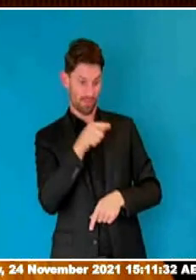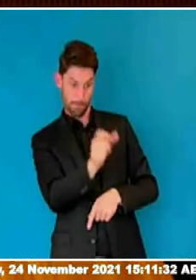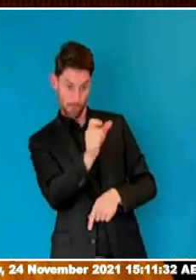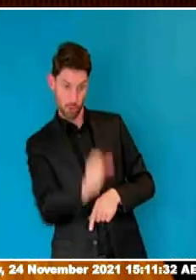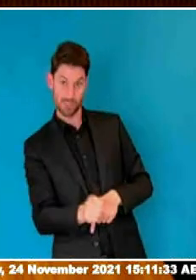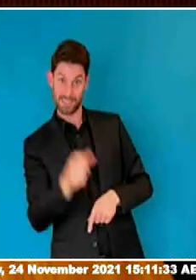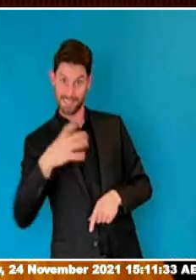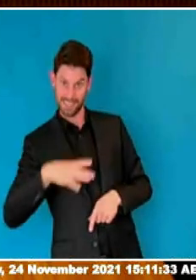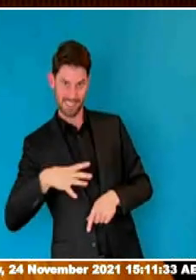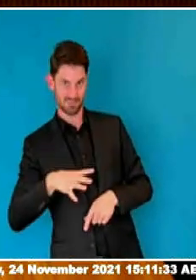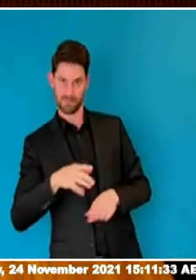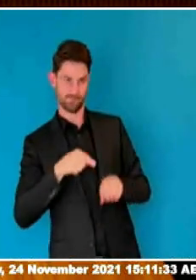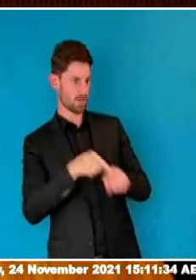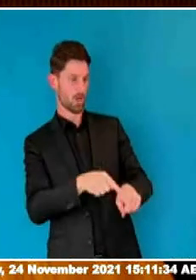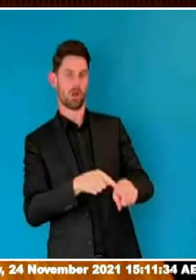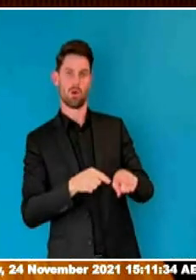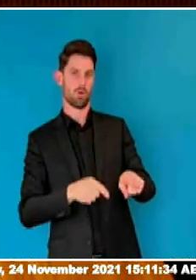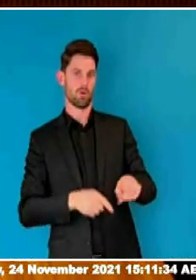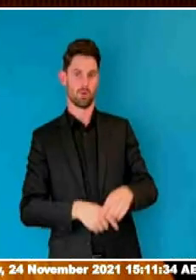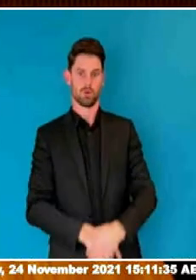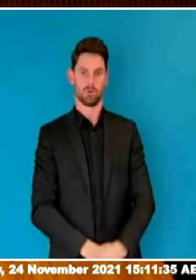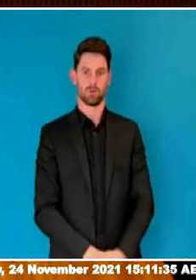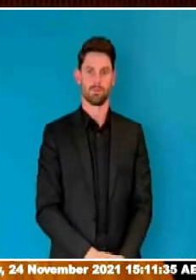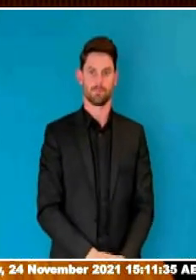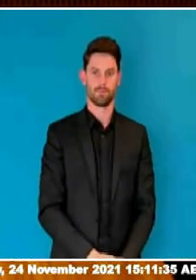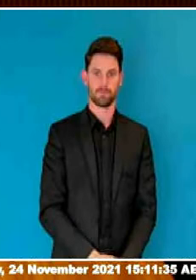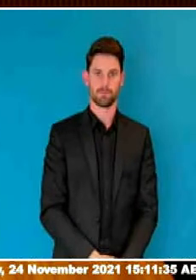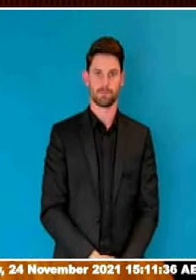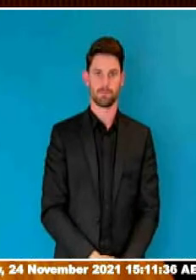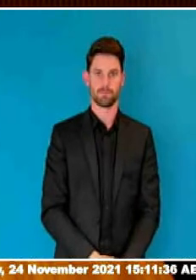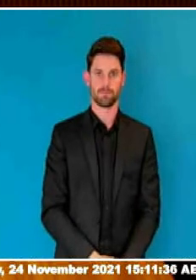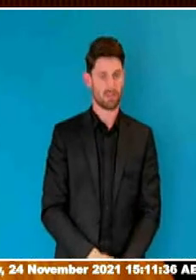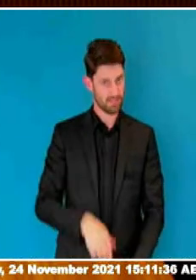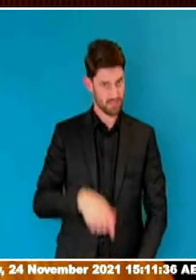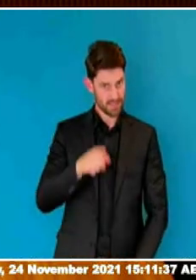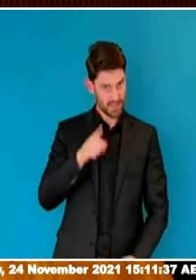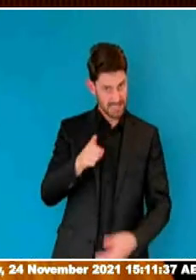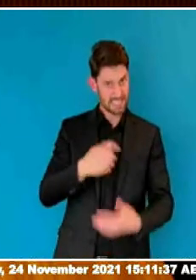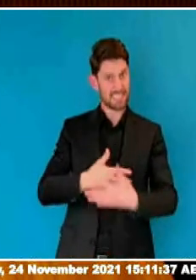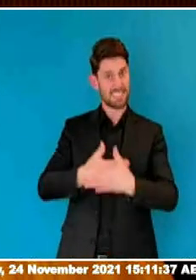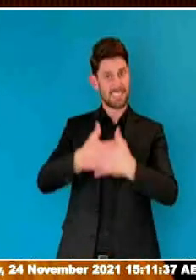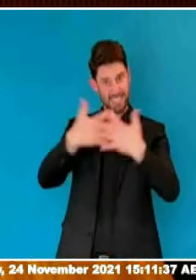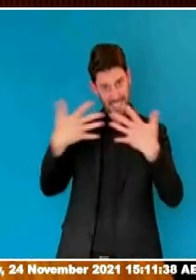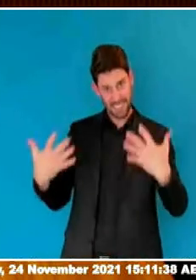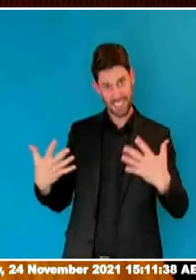That is a fairly significant investment, is it not, in a particular worker